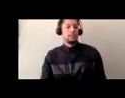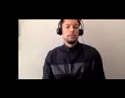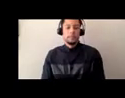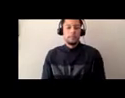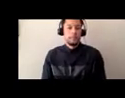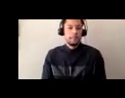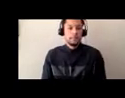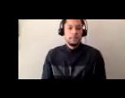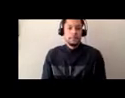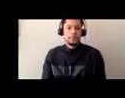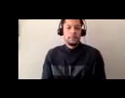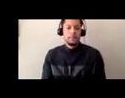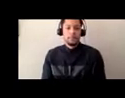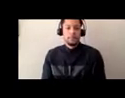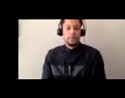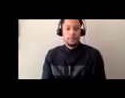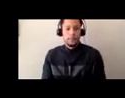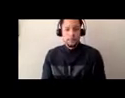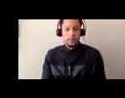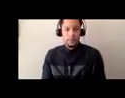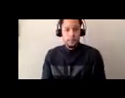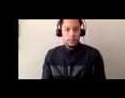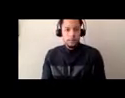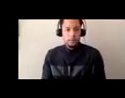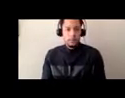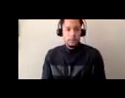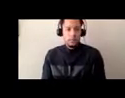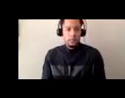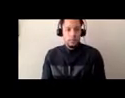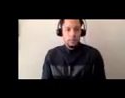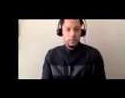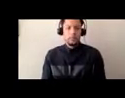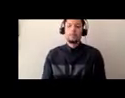And I would say this is extremely helpful.